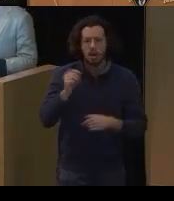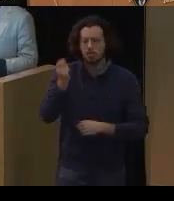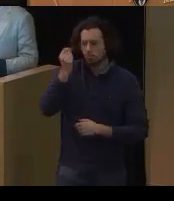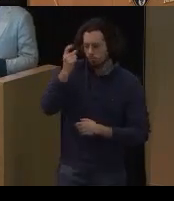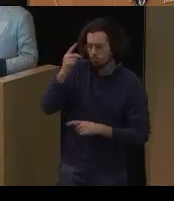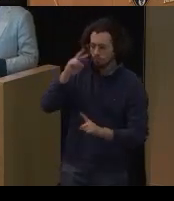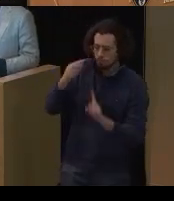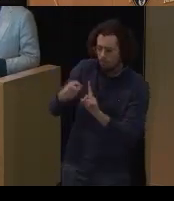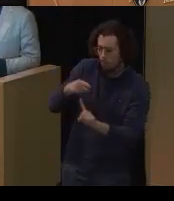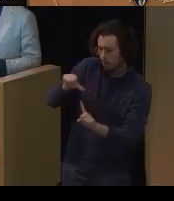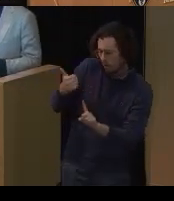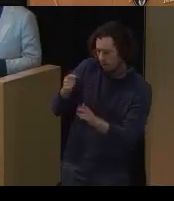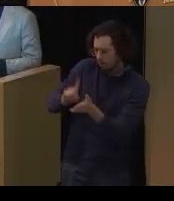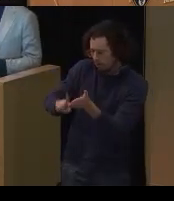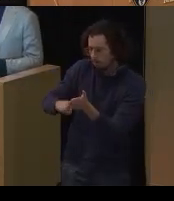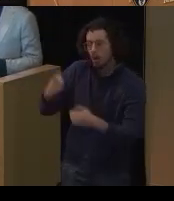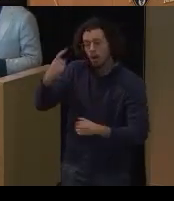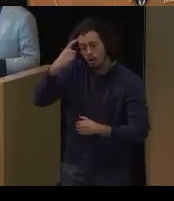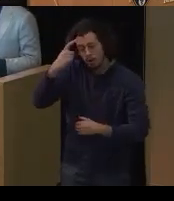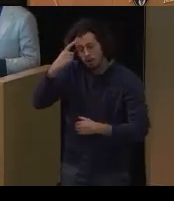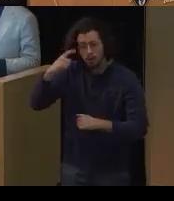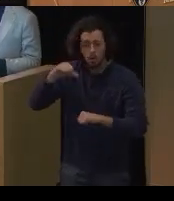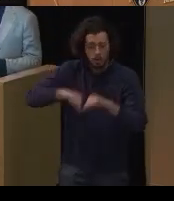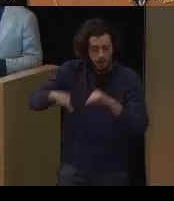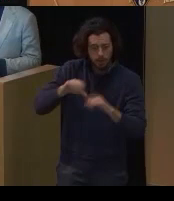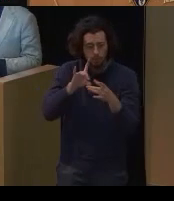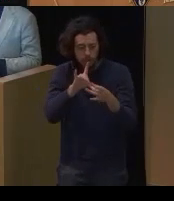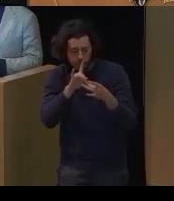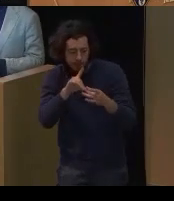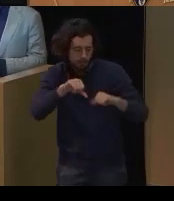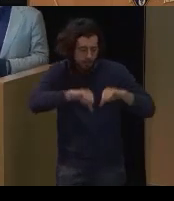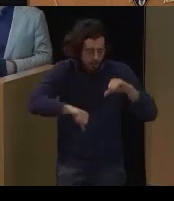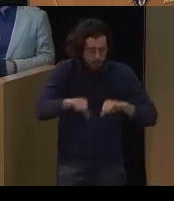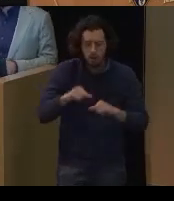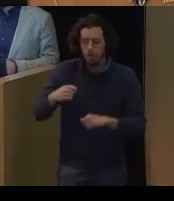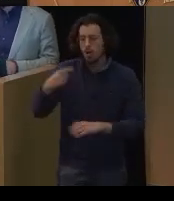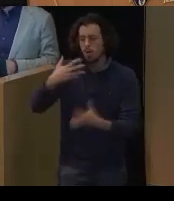research like cognitive Neuroscience relationship science social psychology and even the Arts and